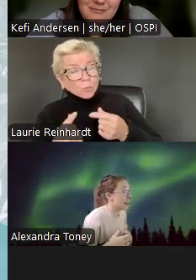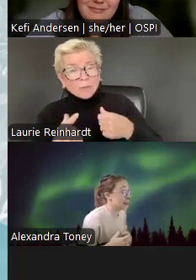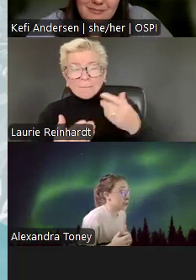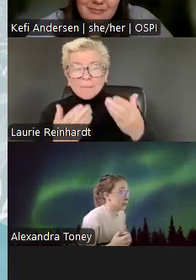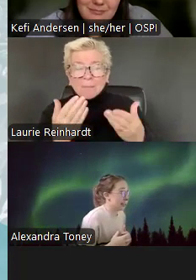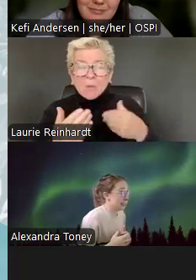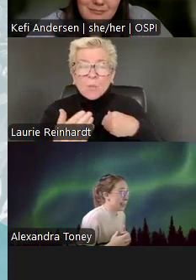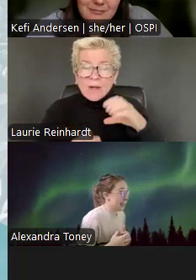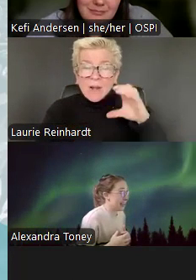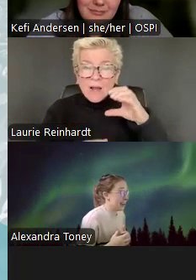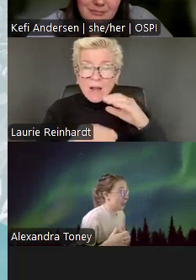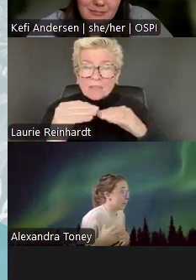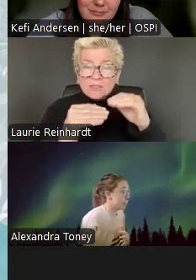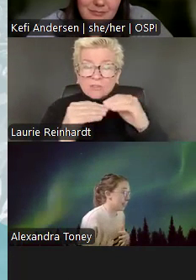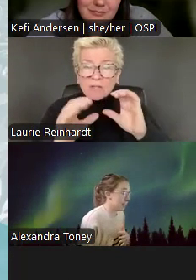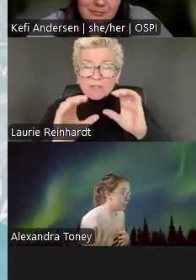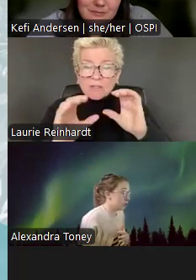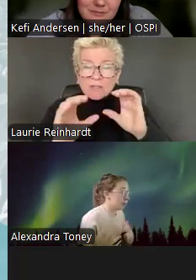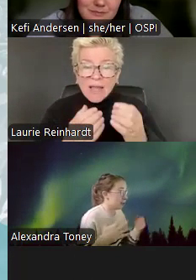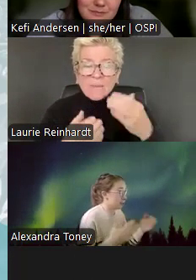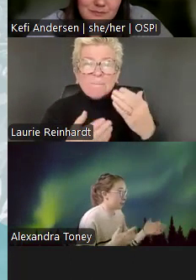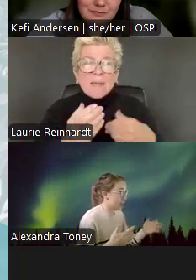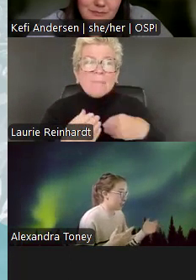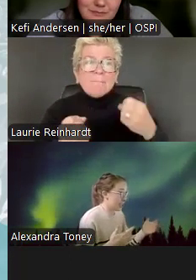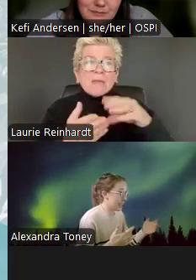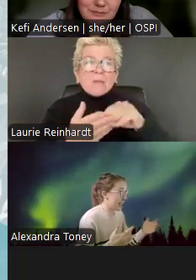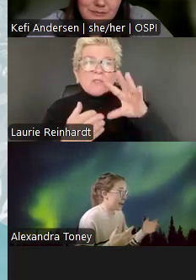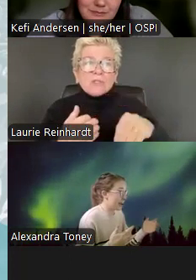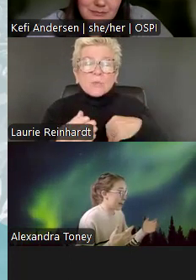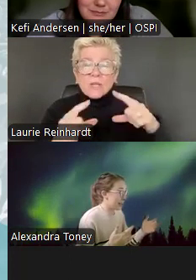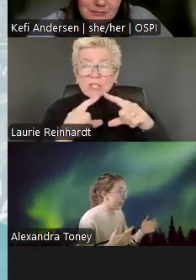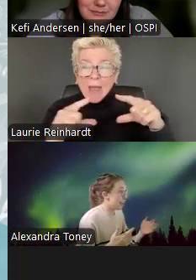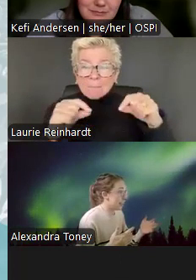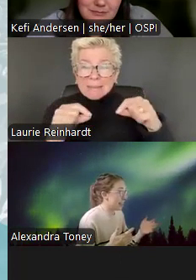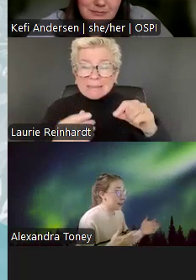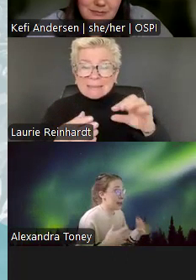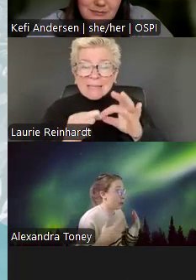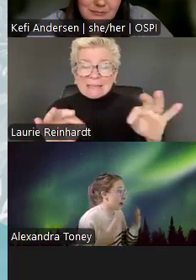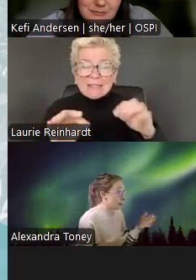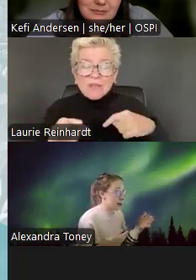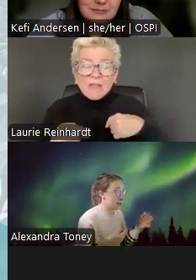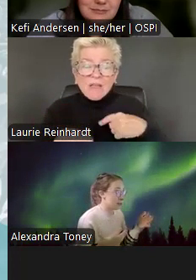lot of students in Japanese language who are also struggling with ELA, that graphic novel